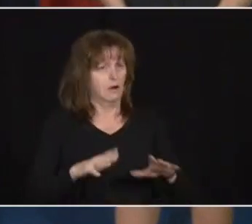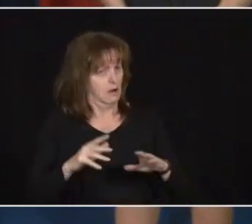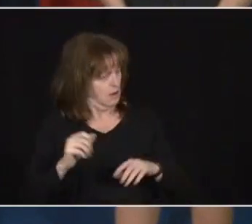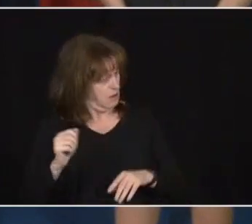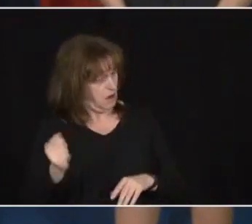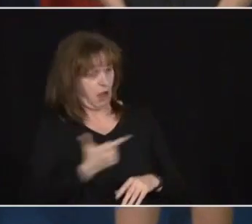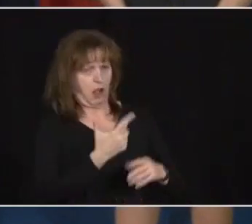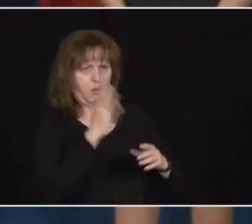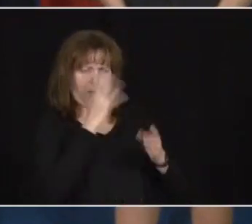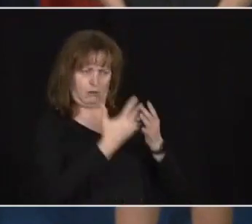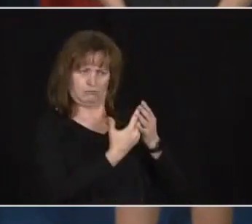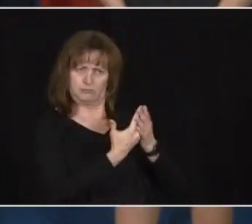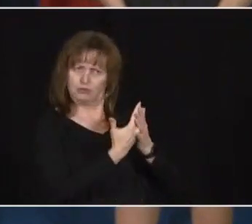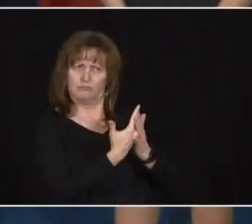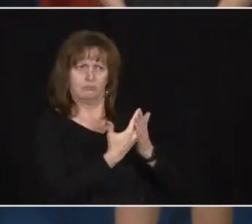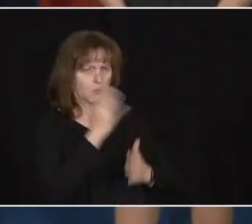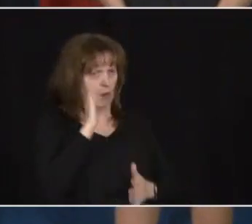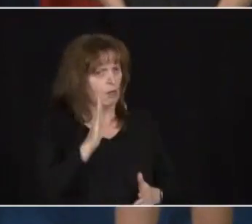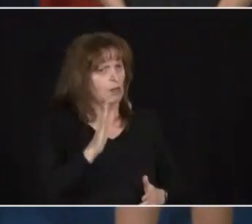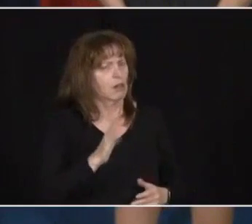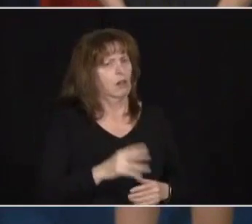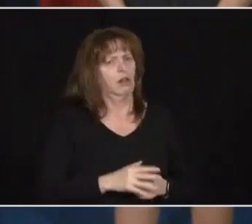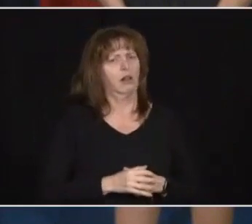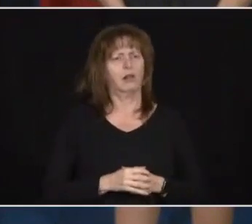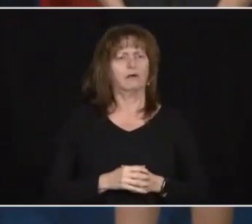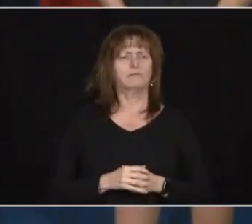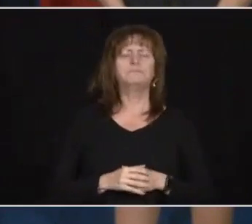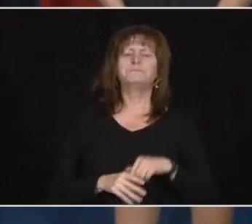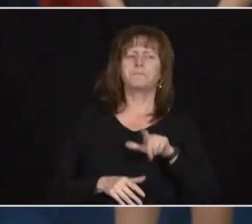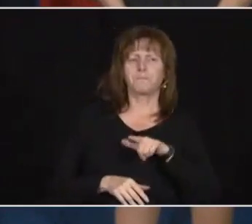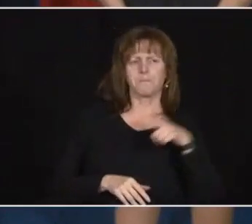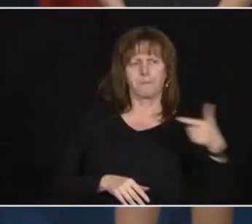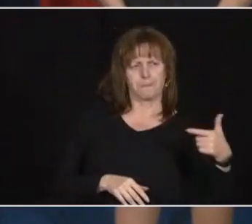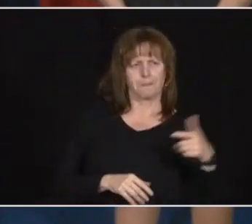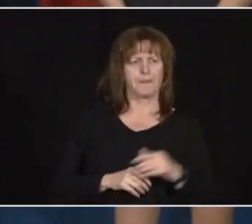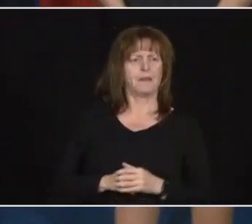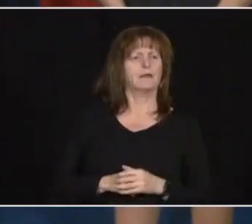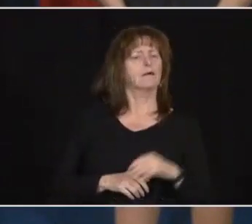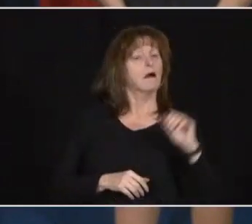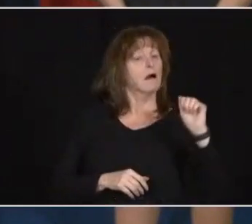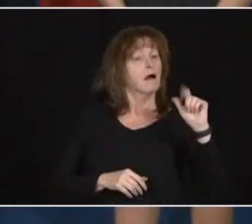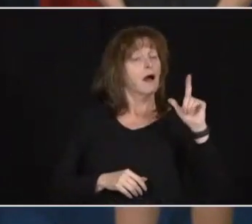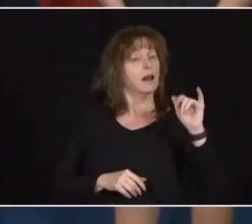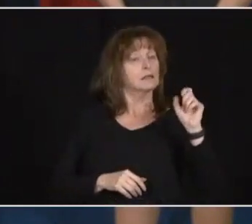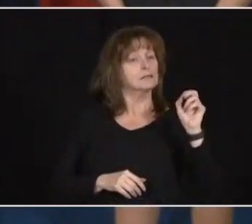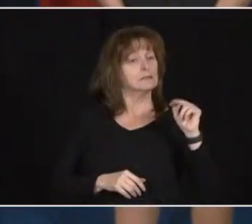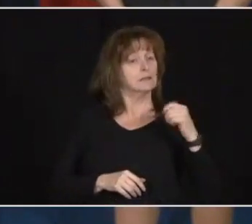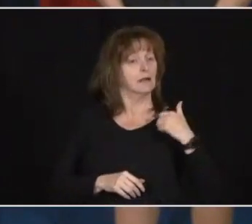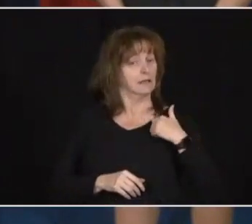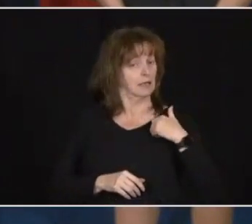Next question comes from Allison Jones from the Canadian Press. REPORTER: Hi, premier.